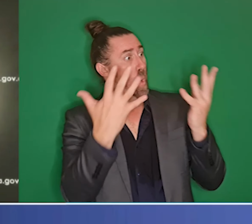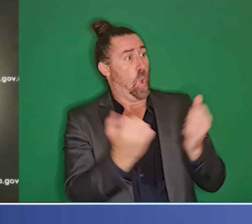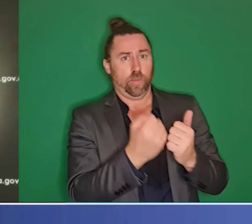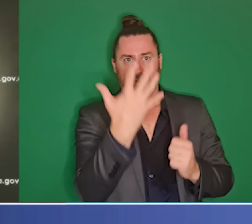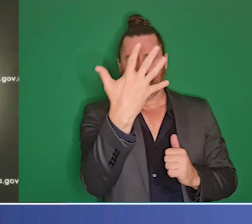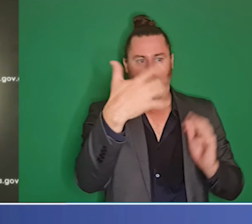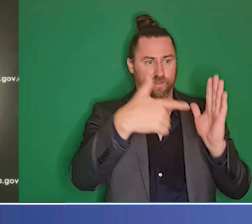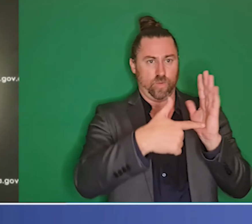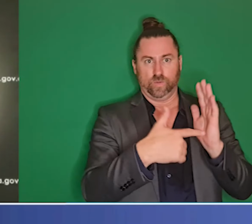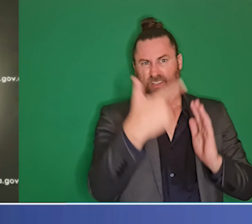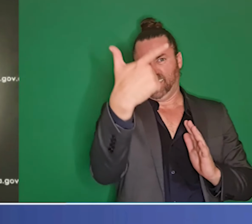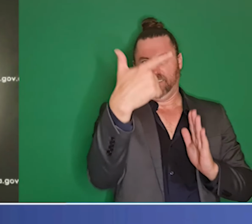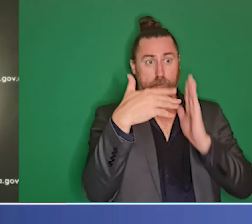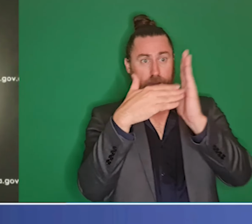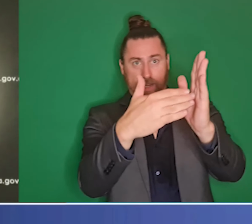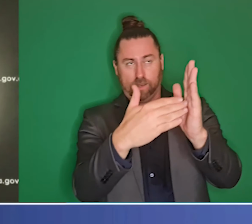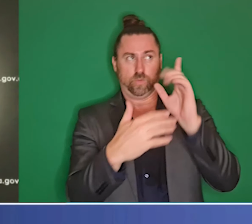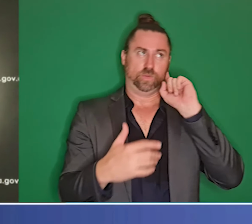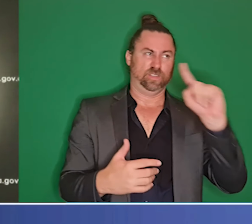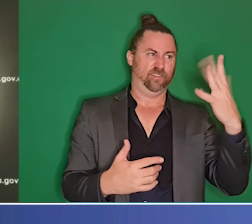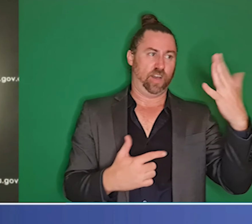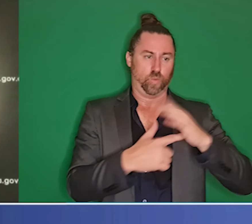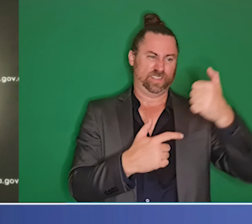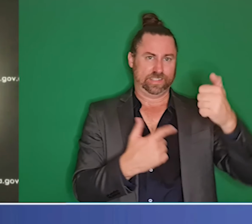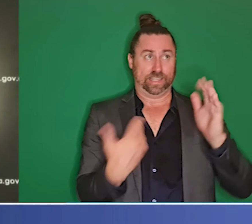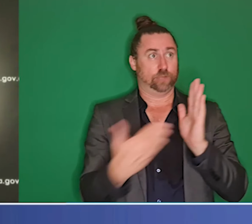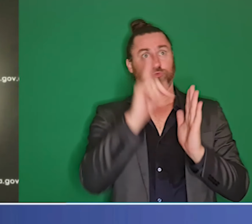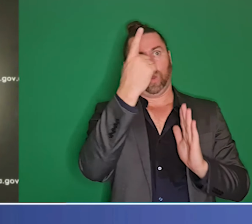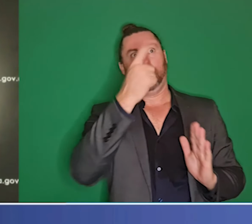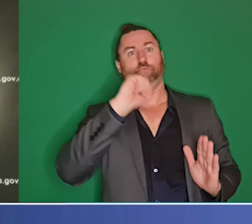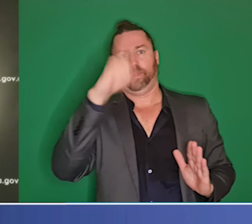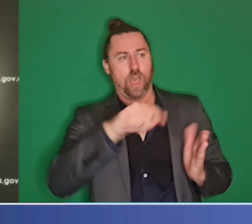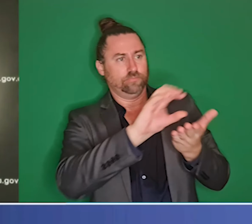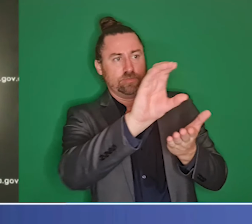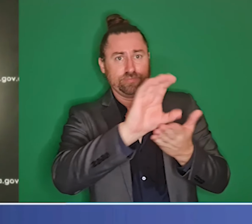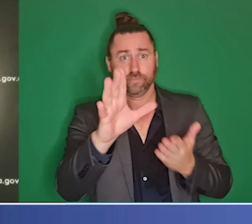5.6 million prior to today and another three million coming. We're providing 10 million to the states.